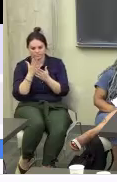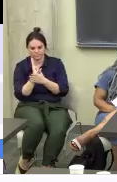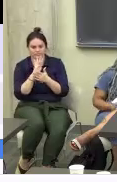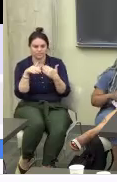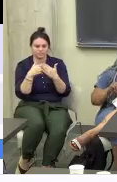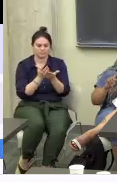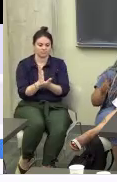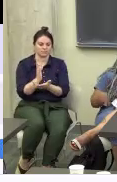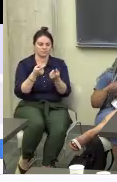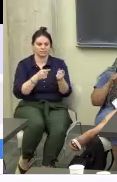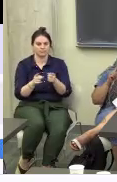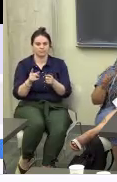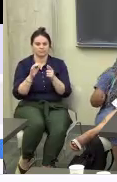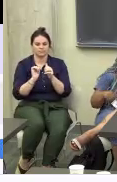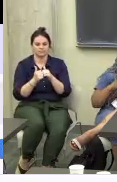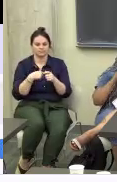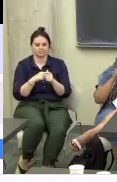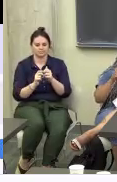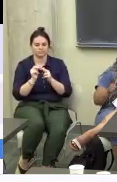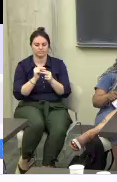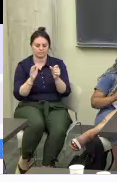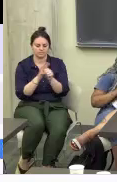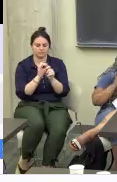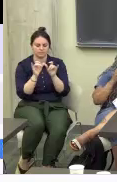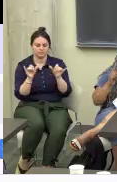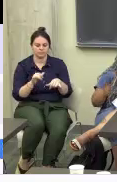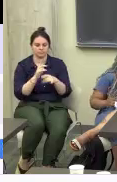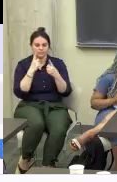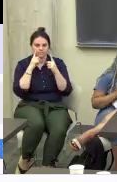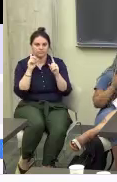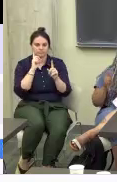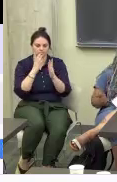In such ways that we're building whole systems that work for broad swaths of people.